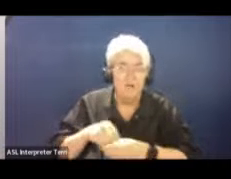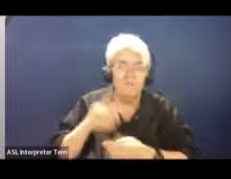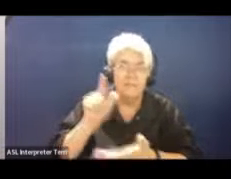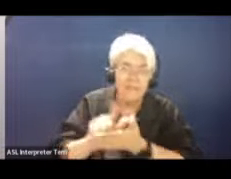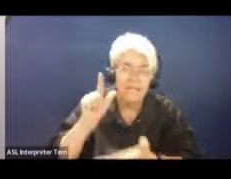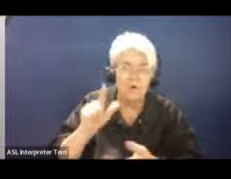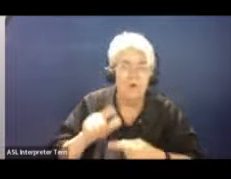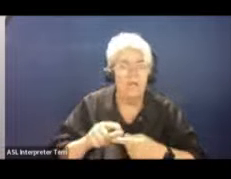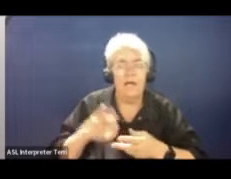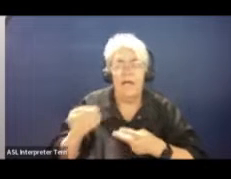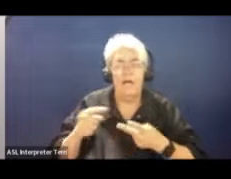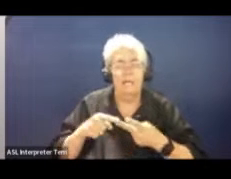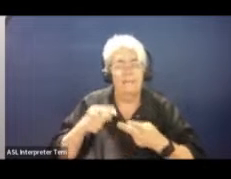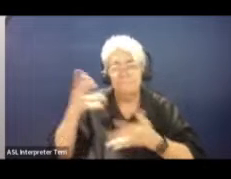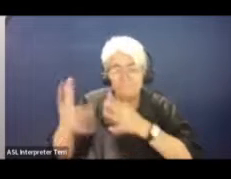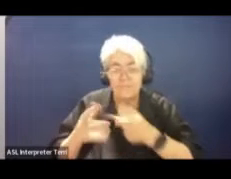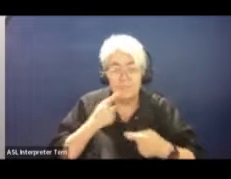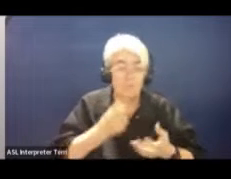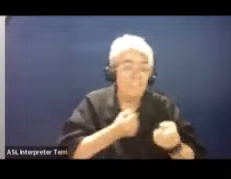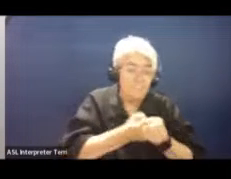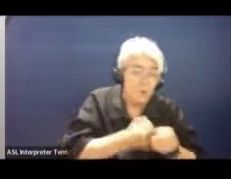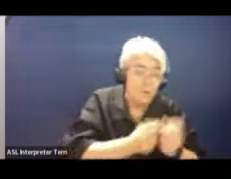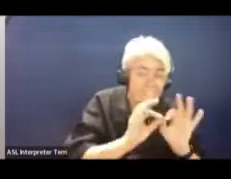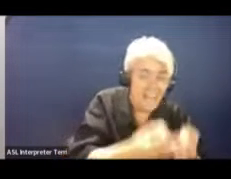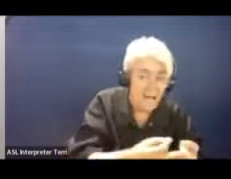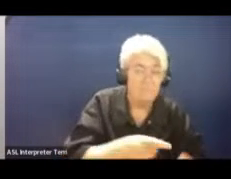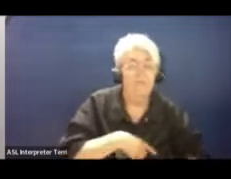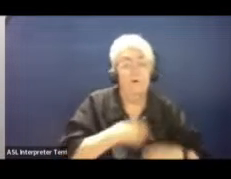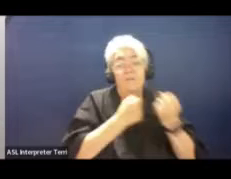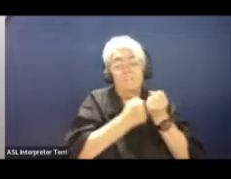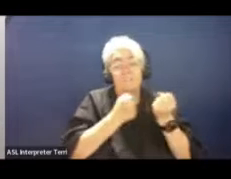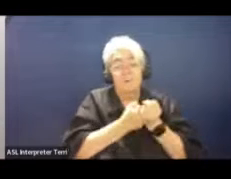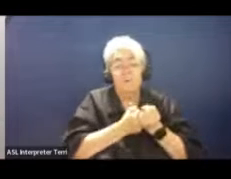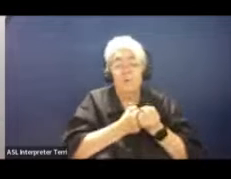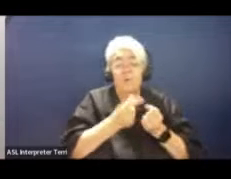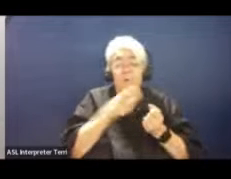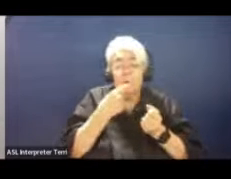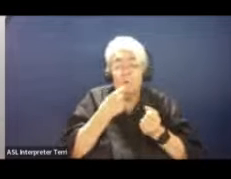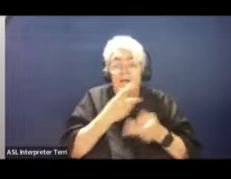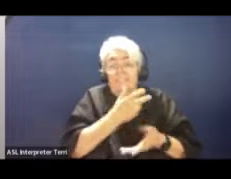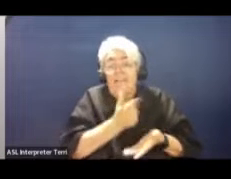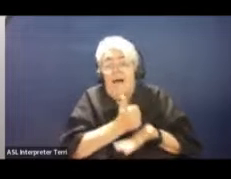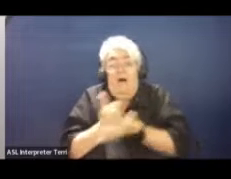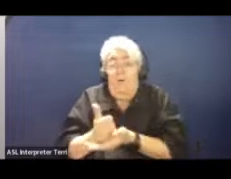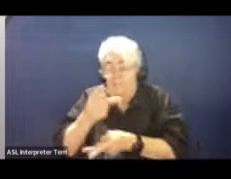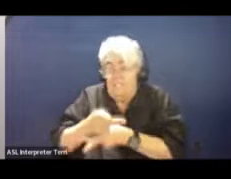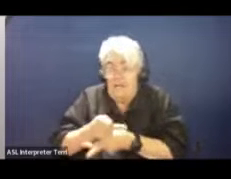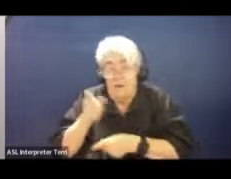family members support caregiver support spouses and friends, so that they can get the resources that they need and find